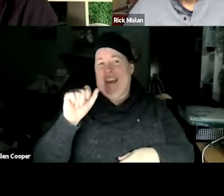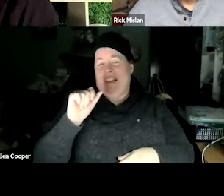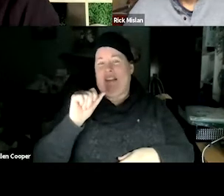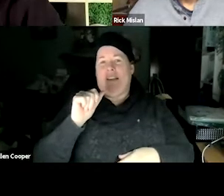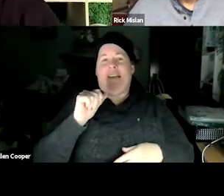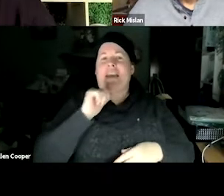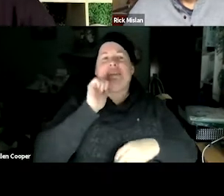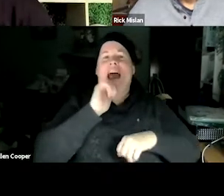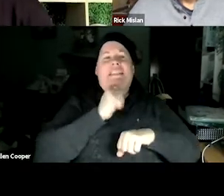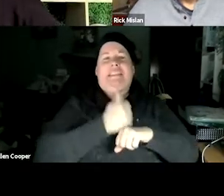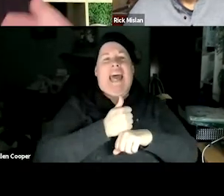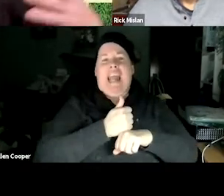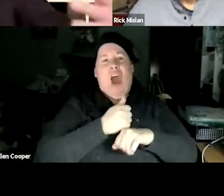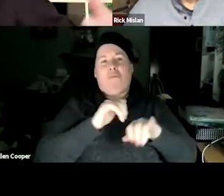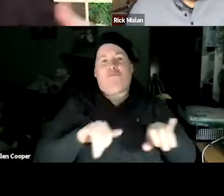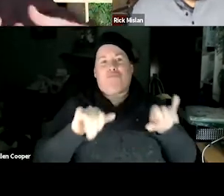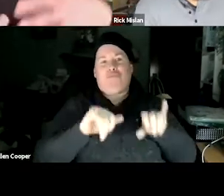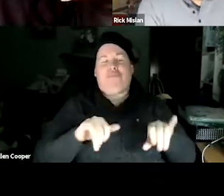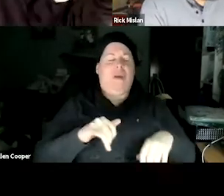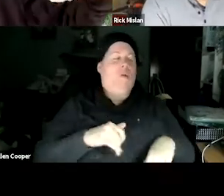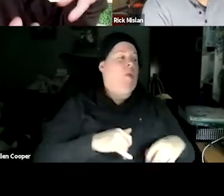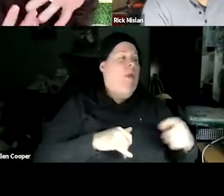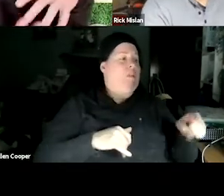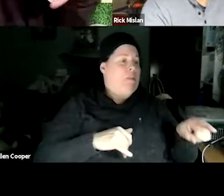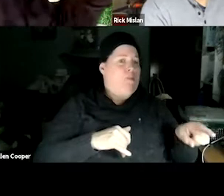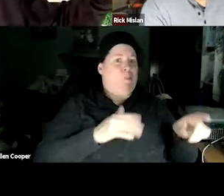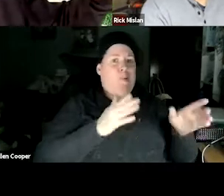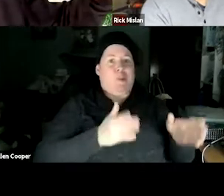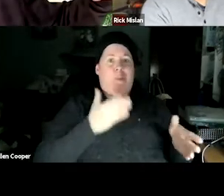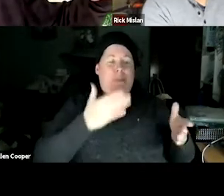CalebBarlow: You know, on one actor you might know who they are. You might know their common